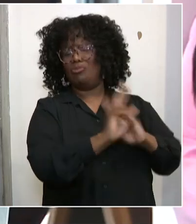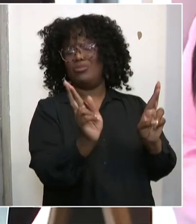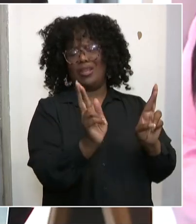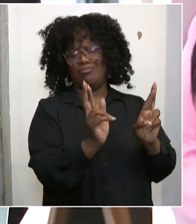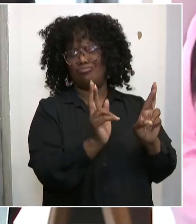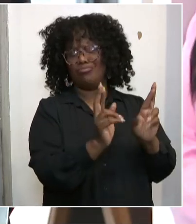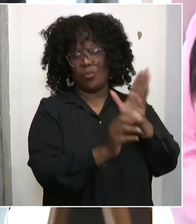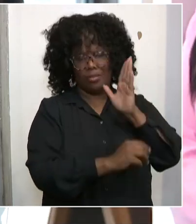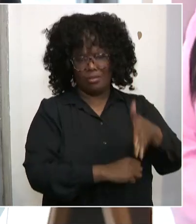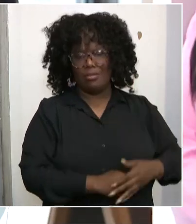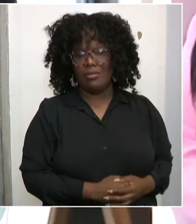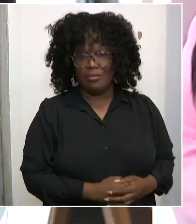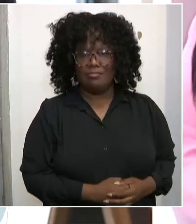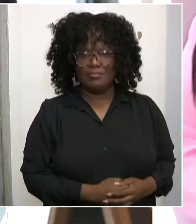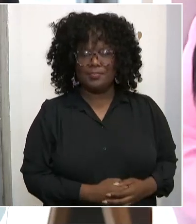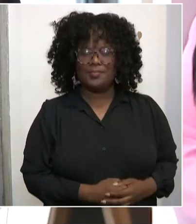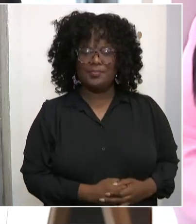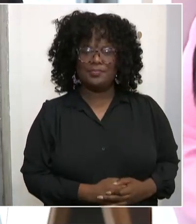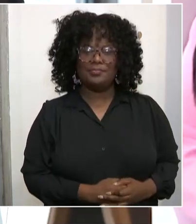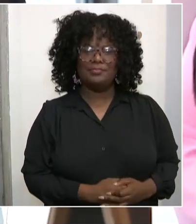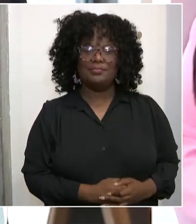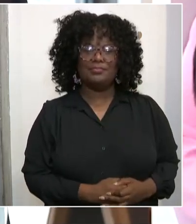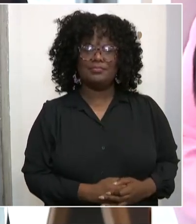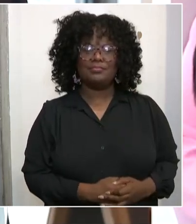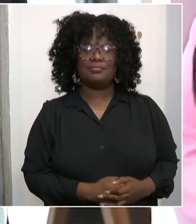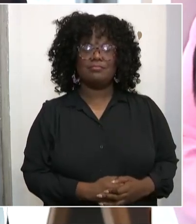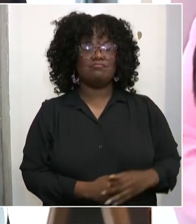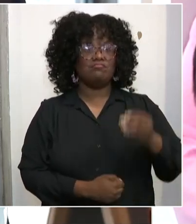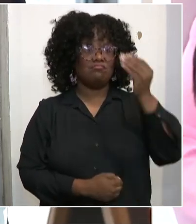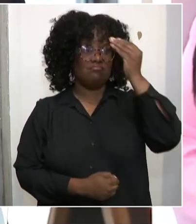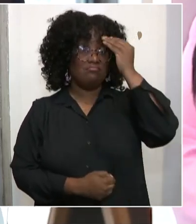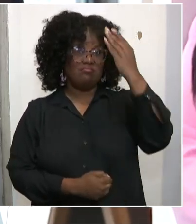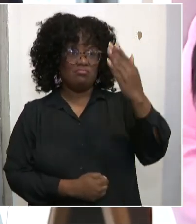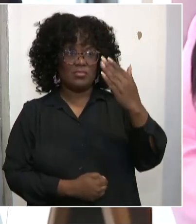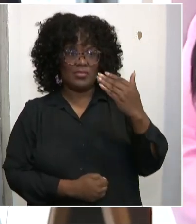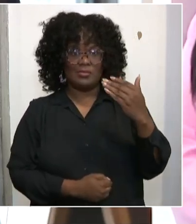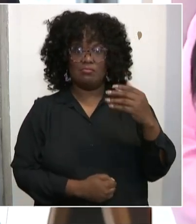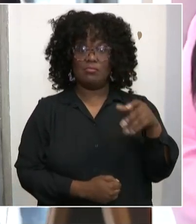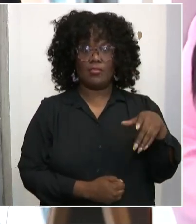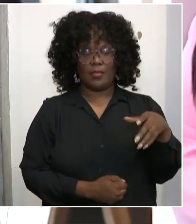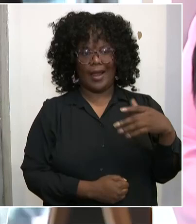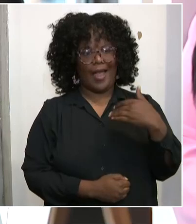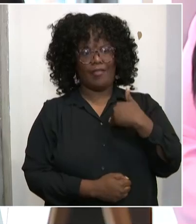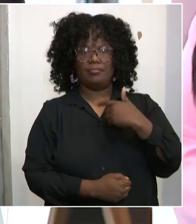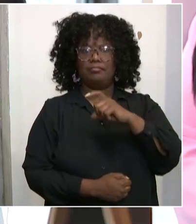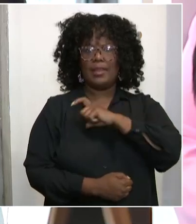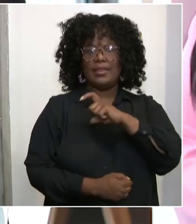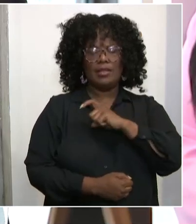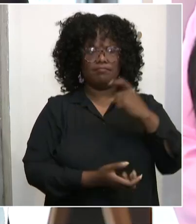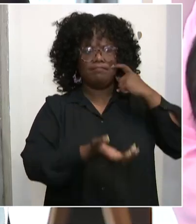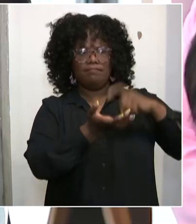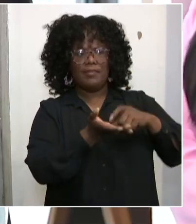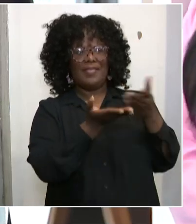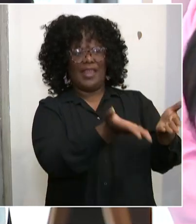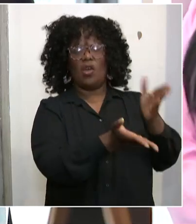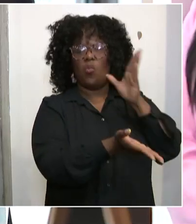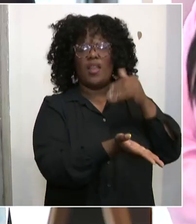we will have a high police presence in those areas just as we will in in our downtown court bless you, um,